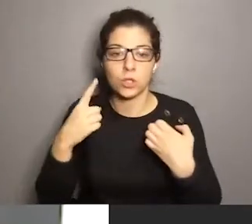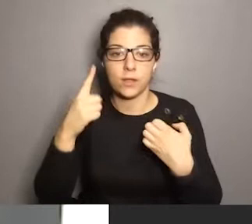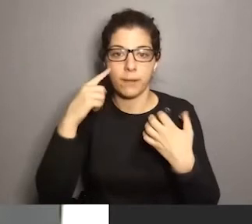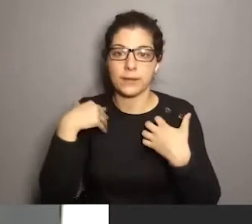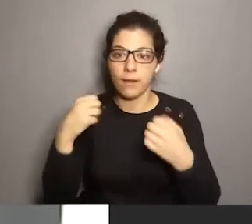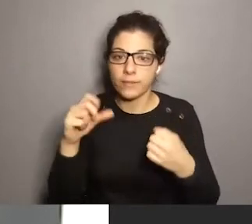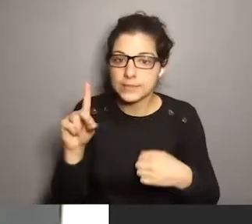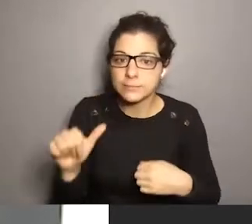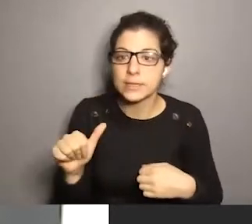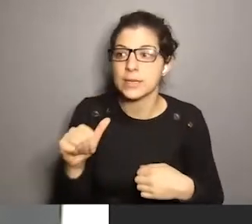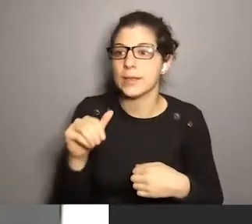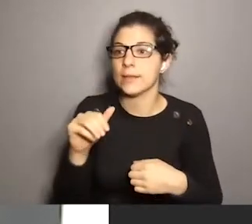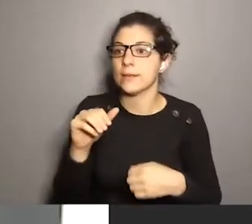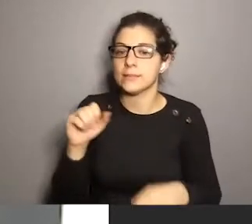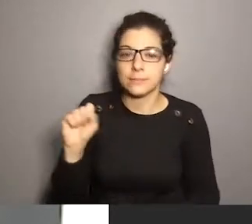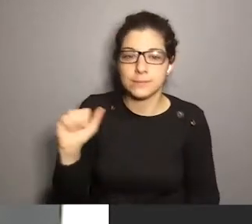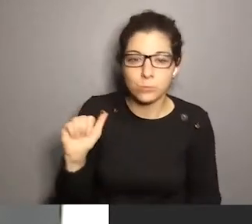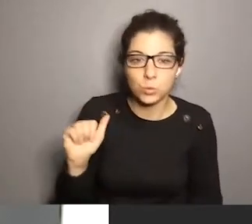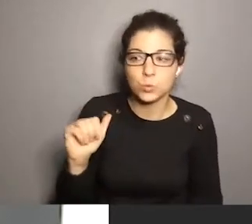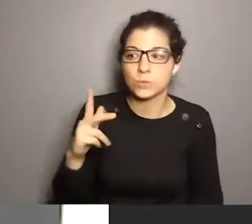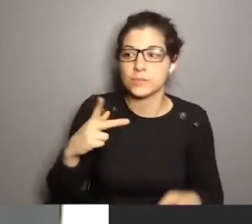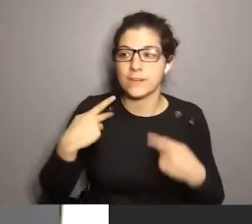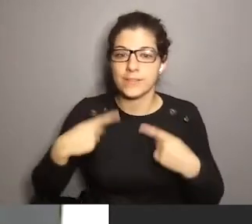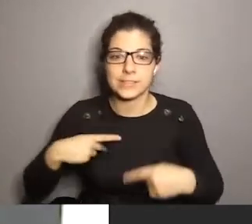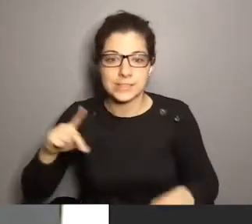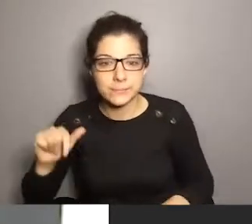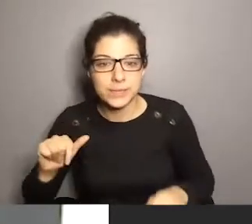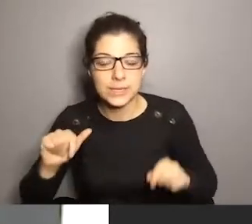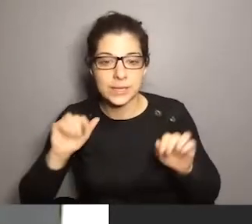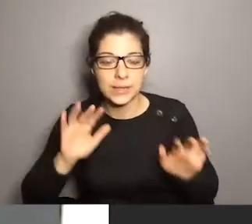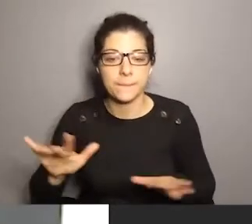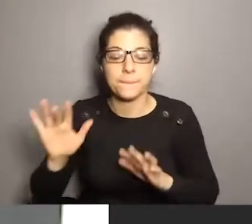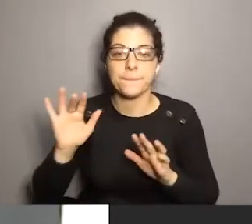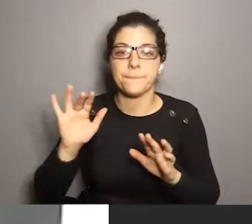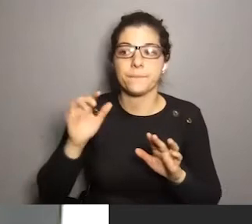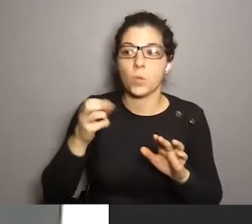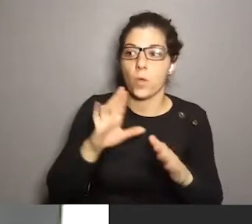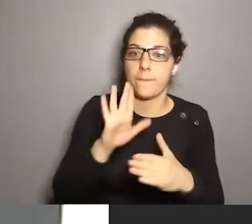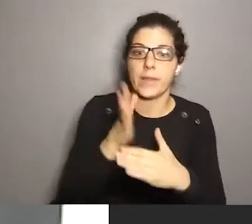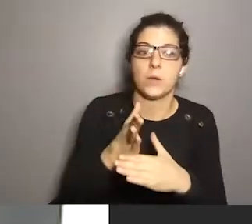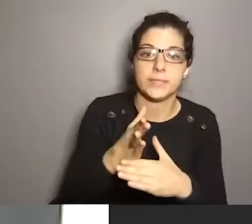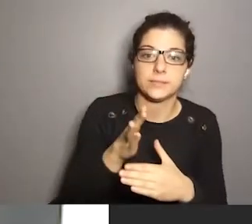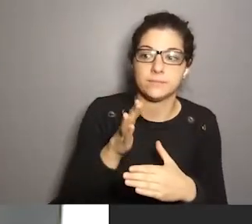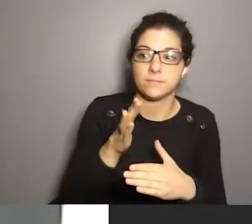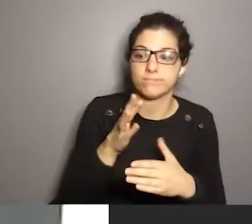substance abuse disability to physical disability or impairments like as such.